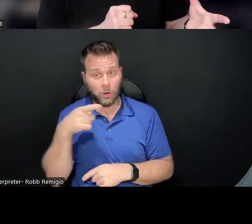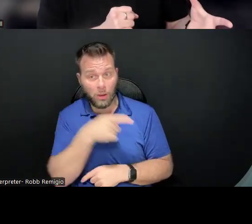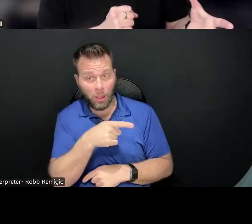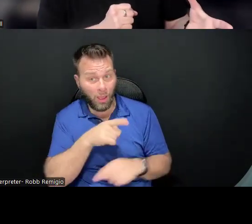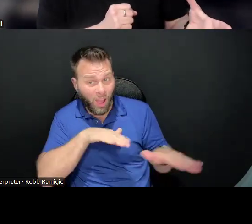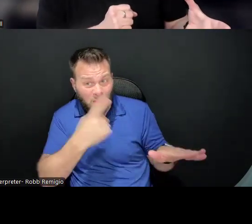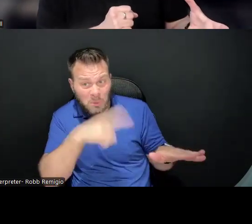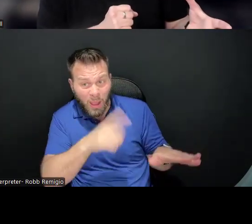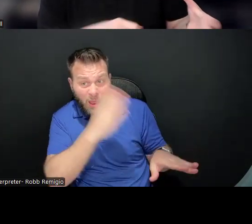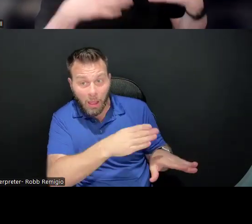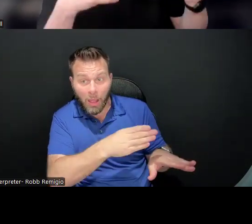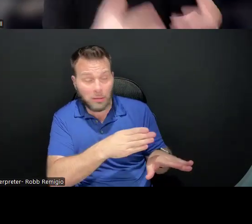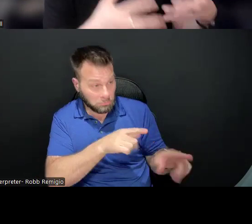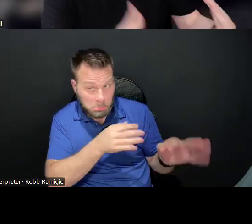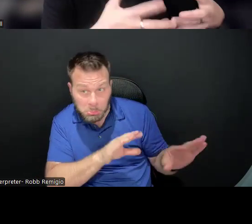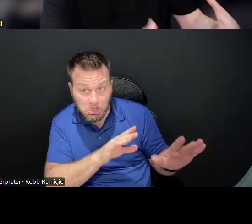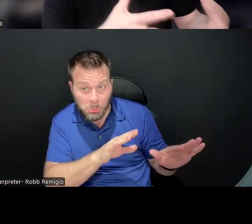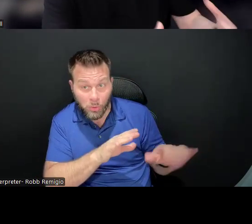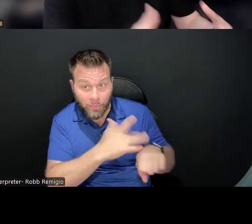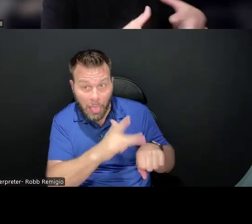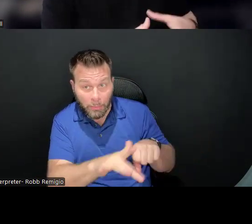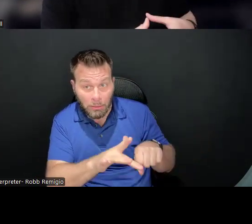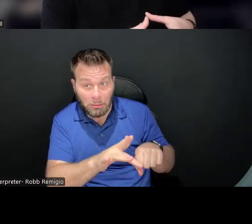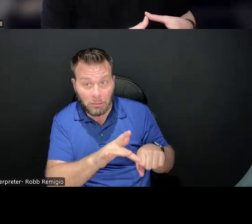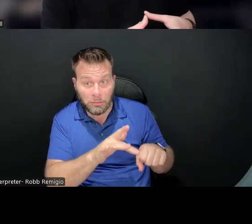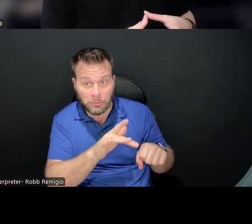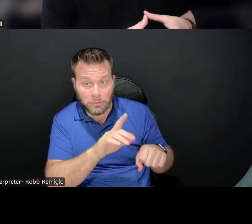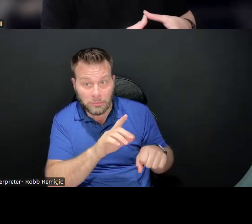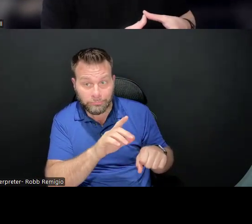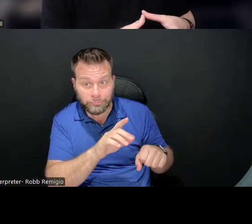might be better off calling that person directly first and saying, are you available to do